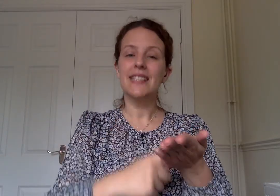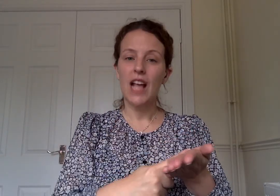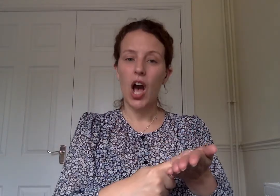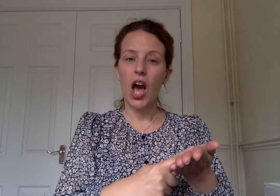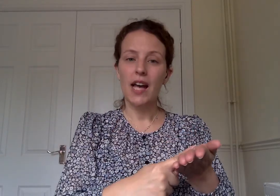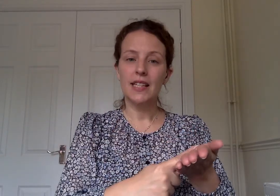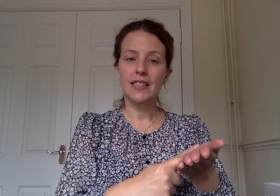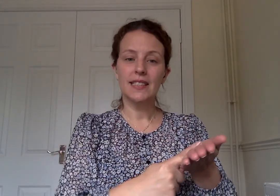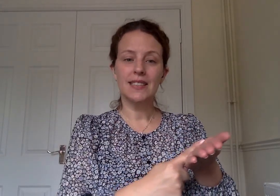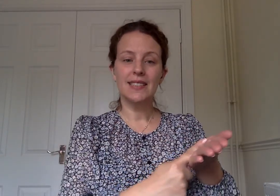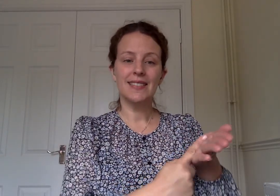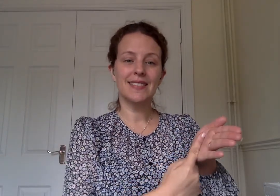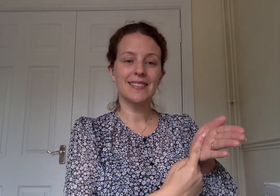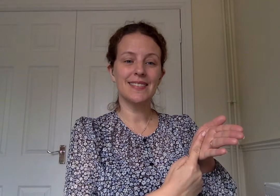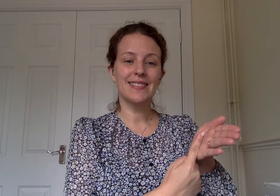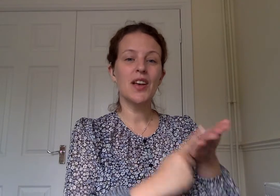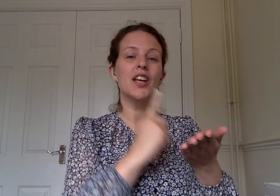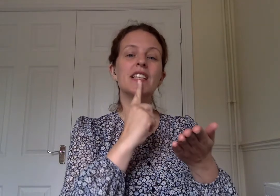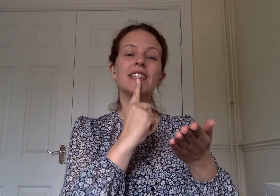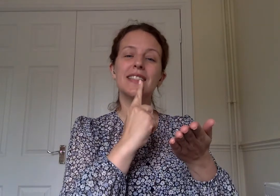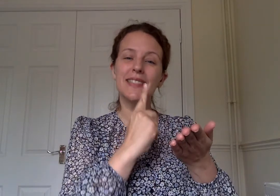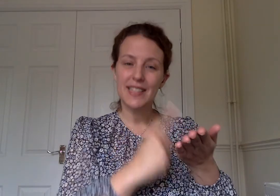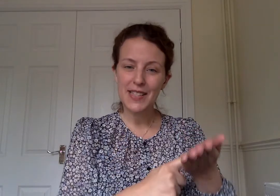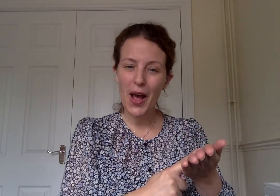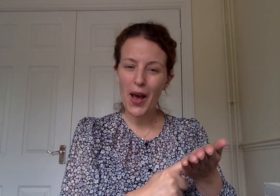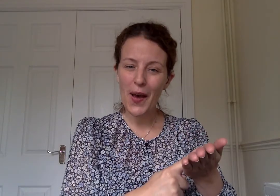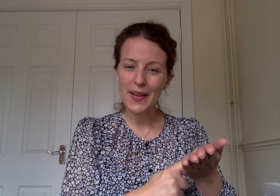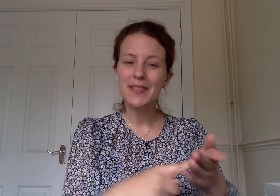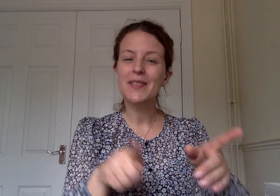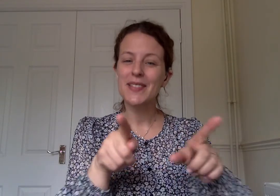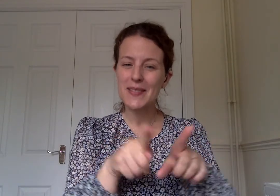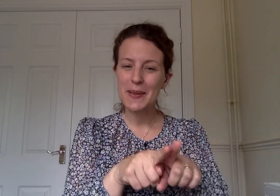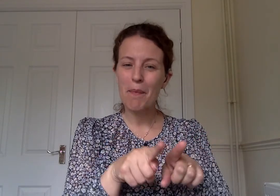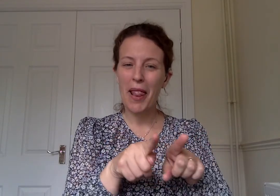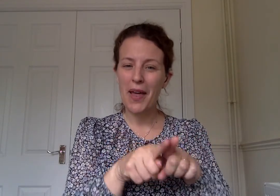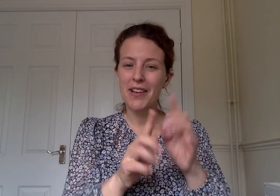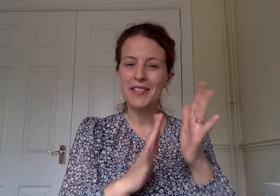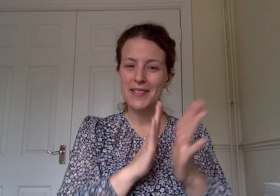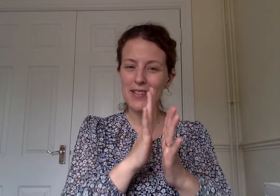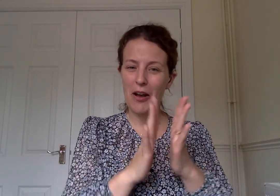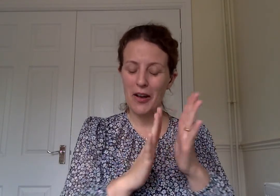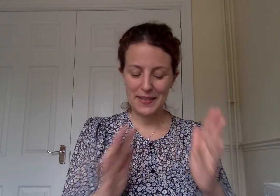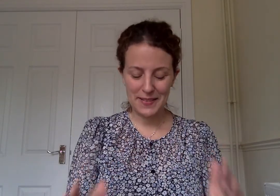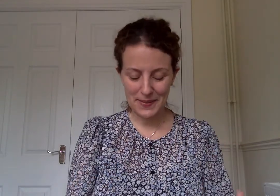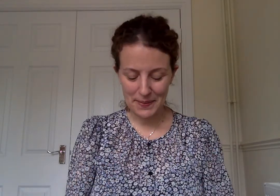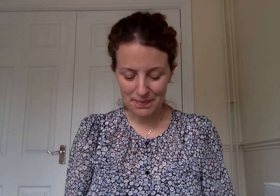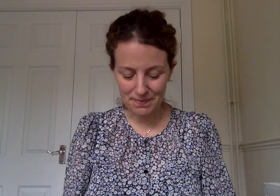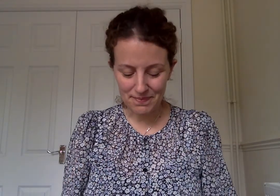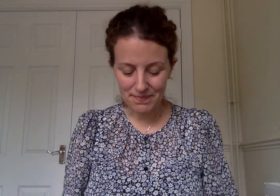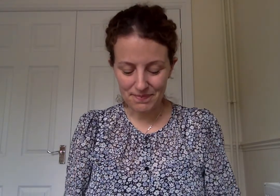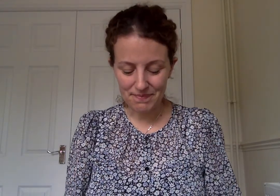Decide Similar signs.